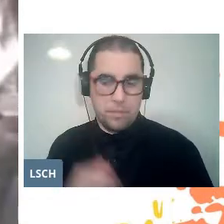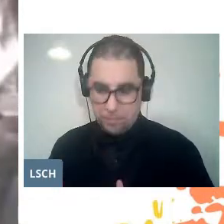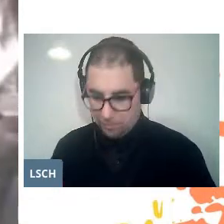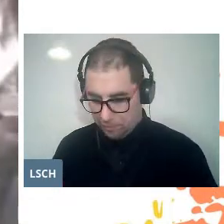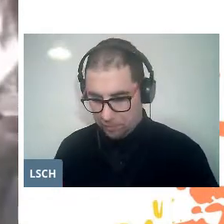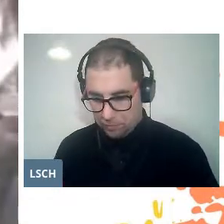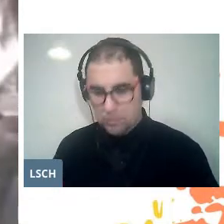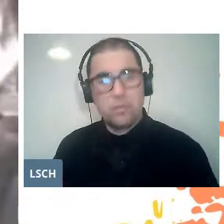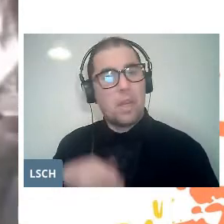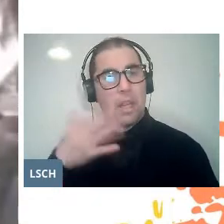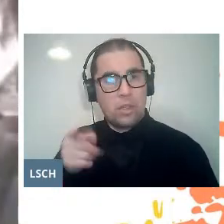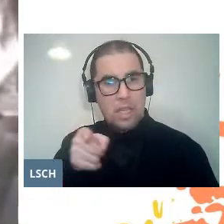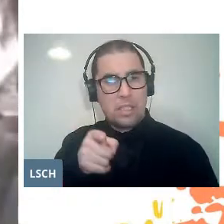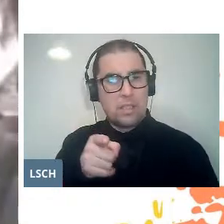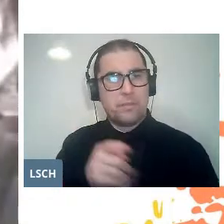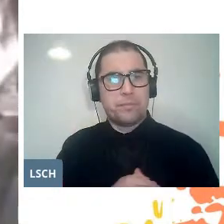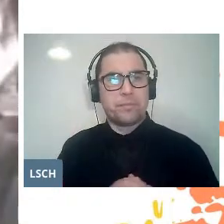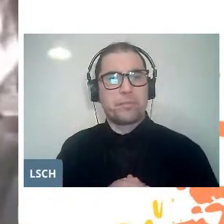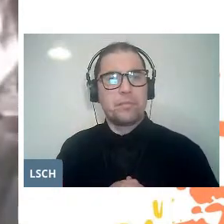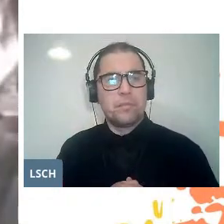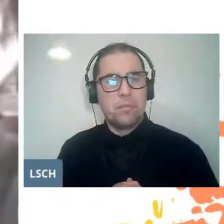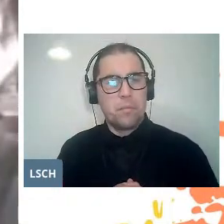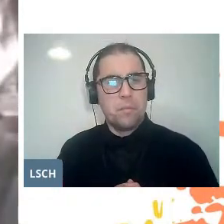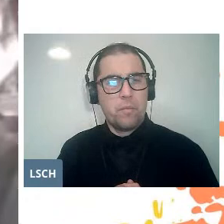This work is a milestone in the symphonic genre